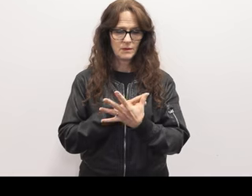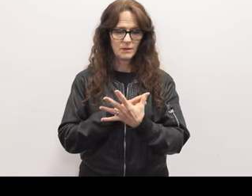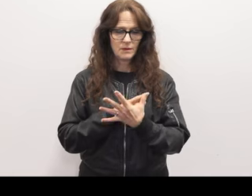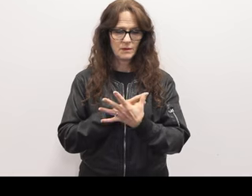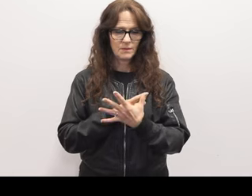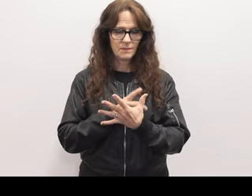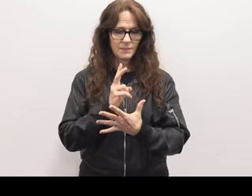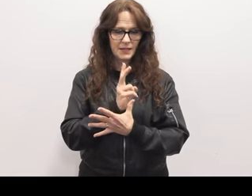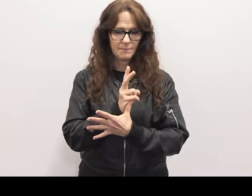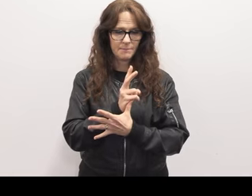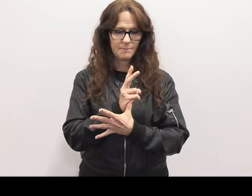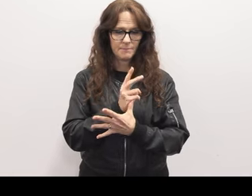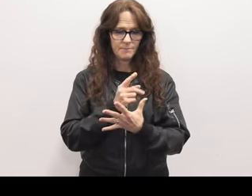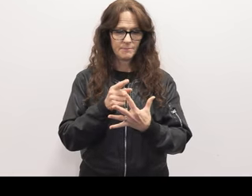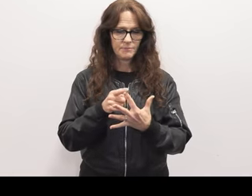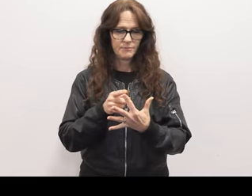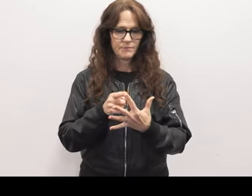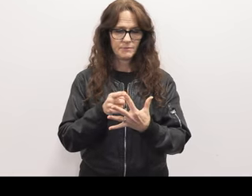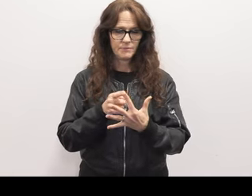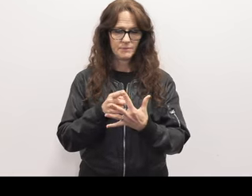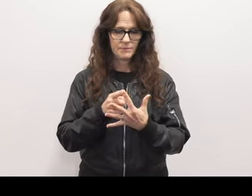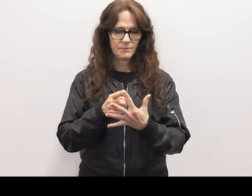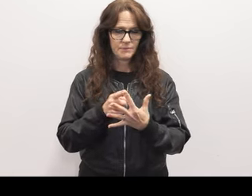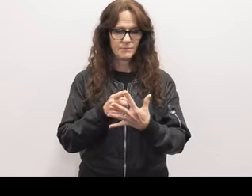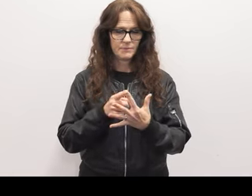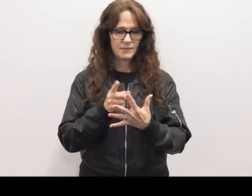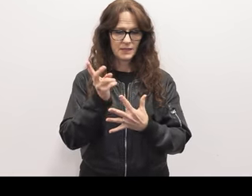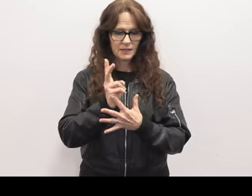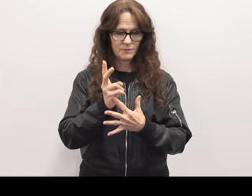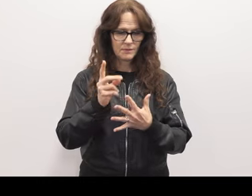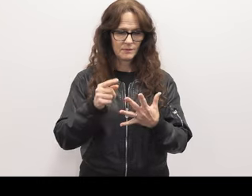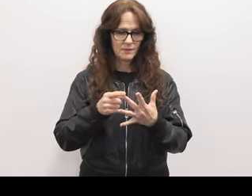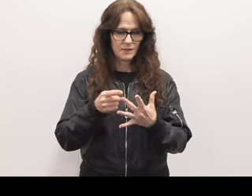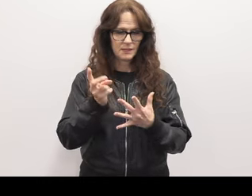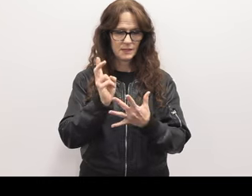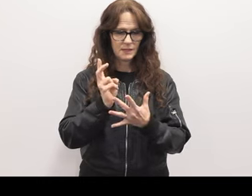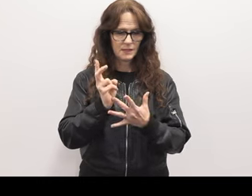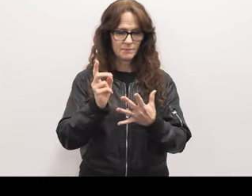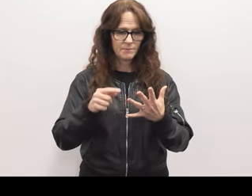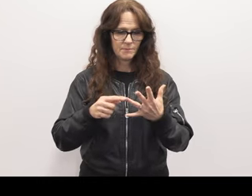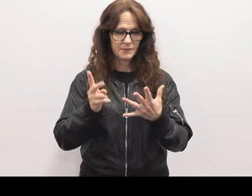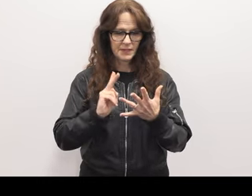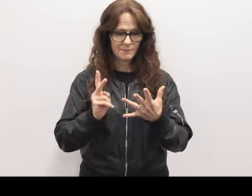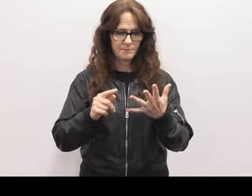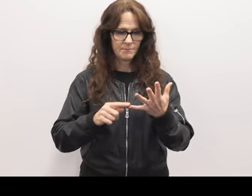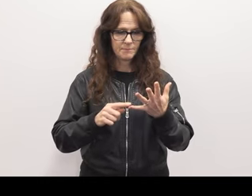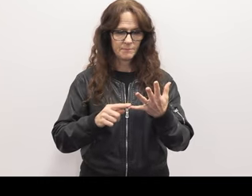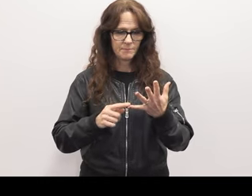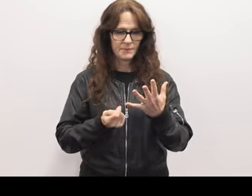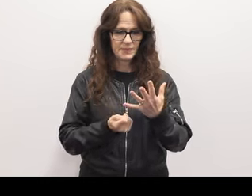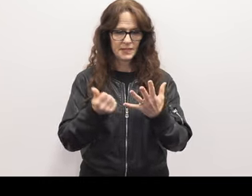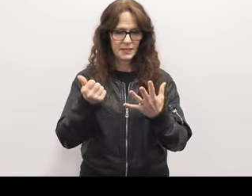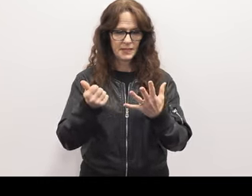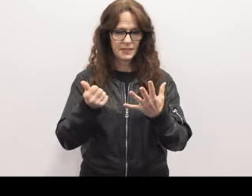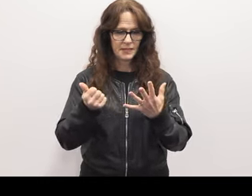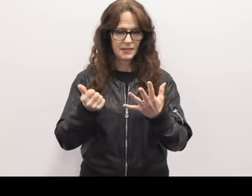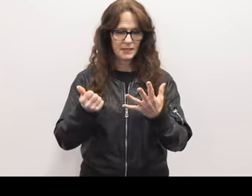[Erik Miller] Keep. [Juan Benitez] Keep. [Diana Craighead] Keep. [Doug Otto] Keep. [Maria Lopez] Delete.